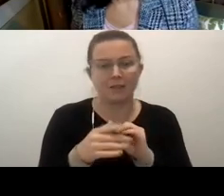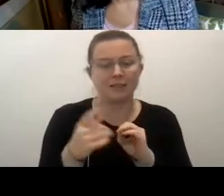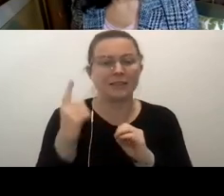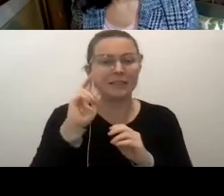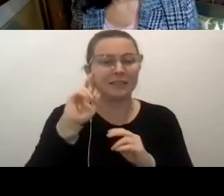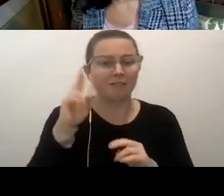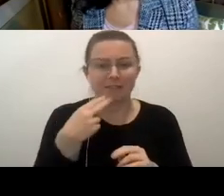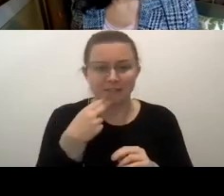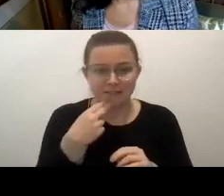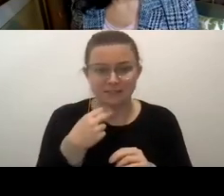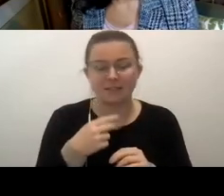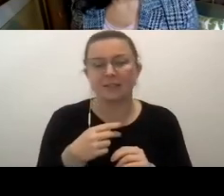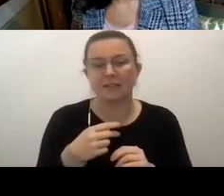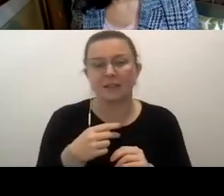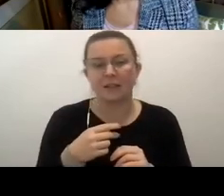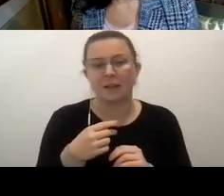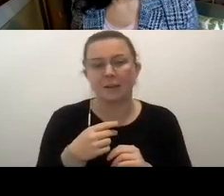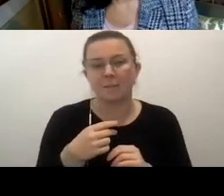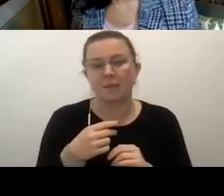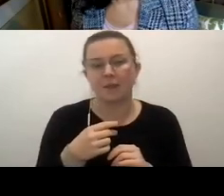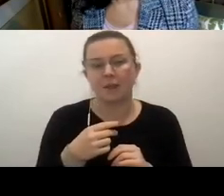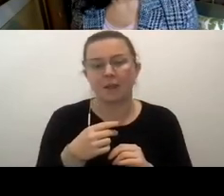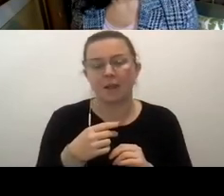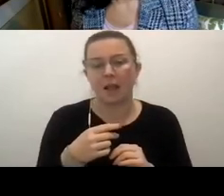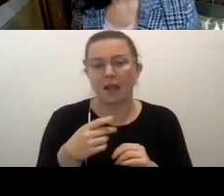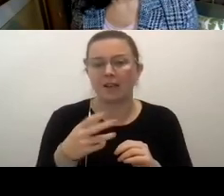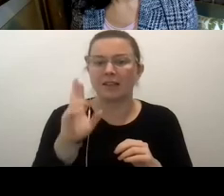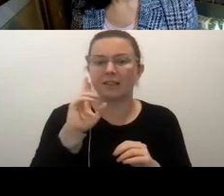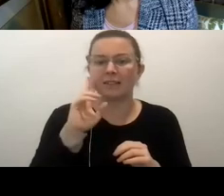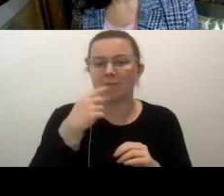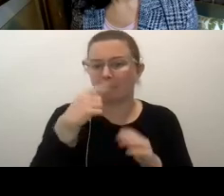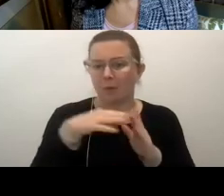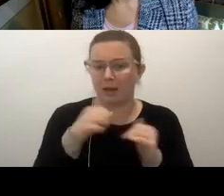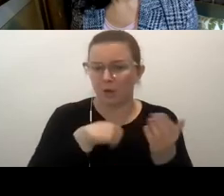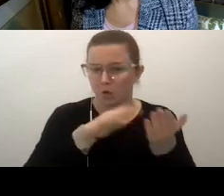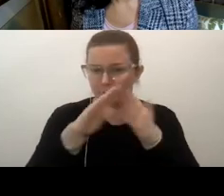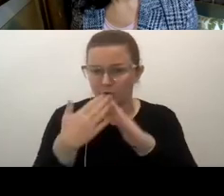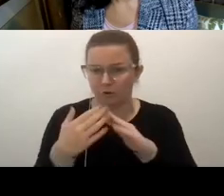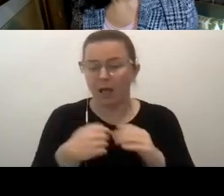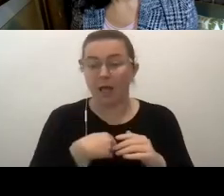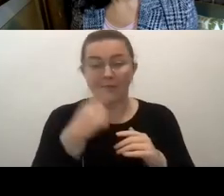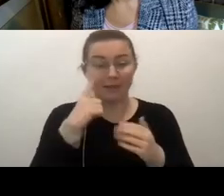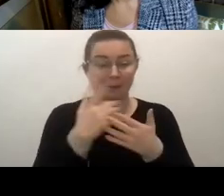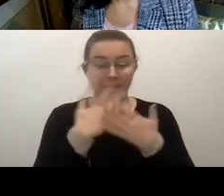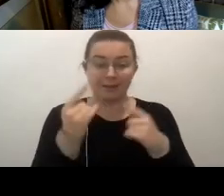help deaf people in our community. I think the biggest things that we have when we're